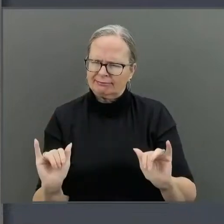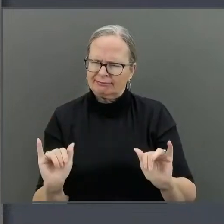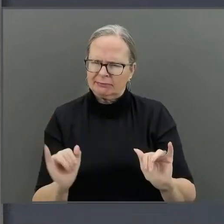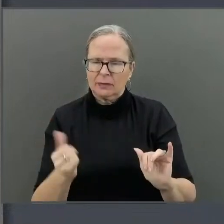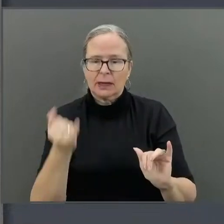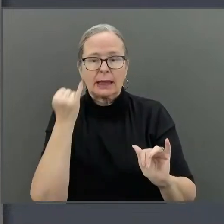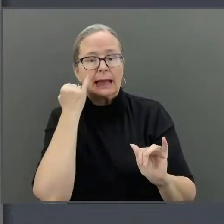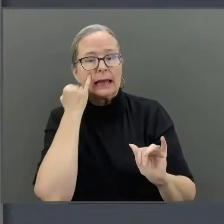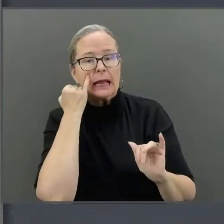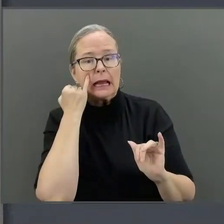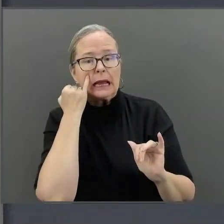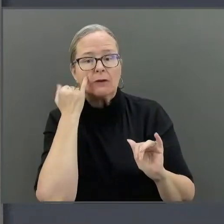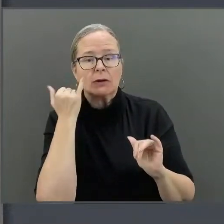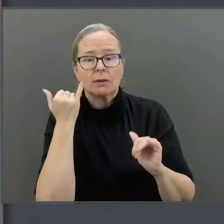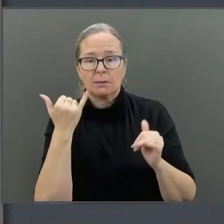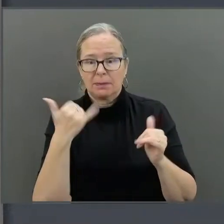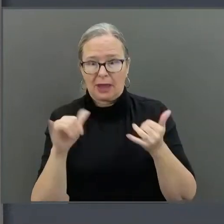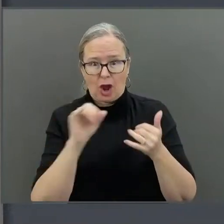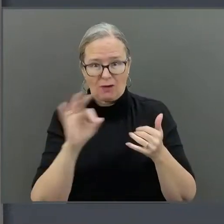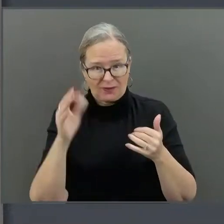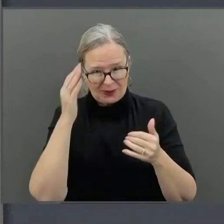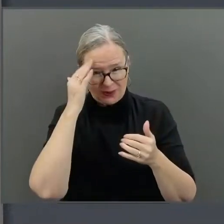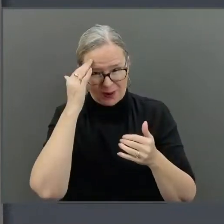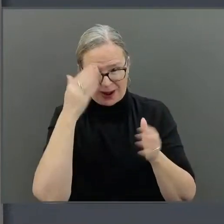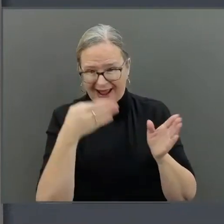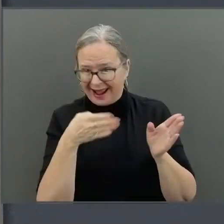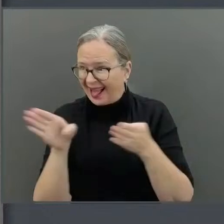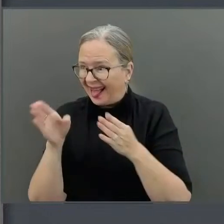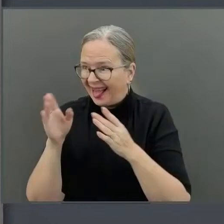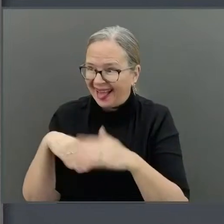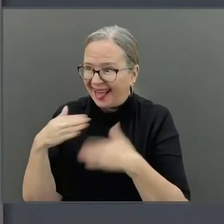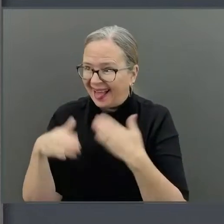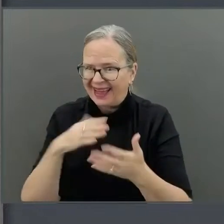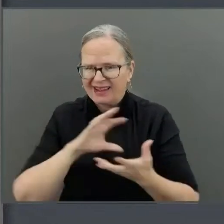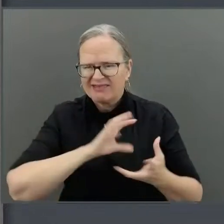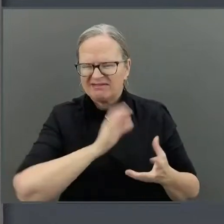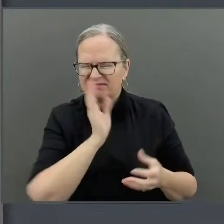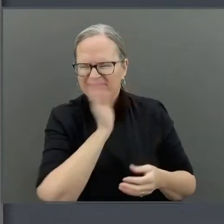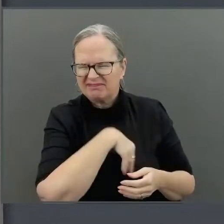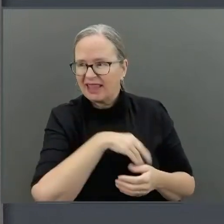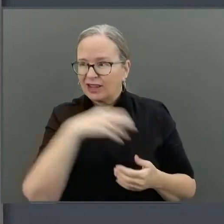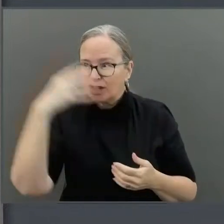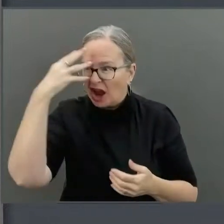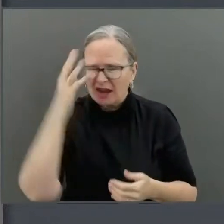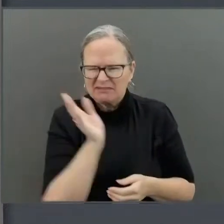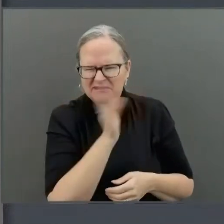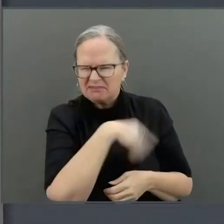I want to congratulate congratulate everyone who saved water when it rained earlier this week so